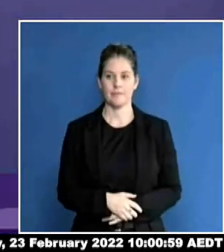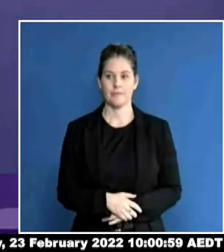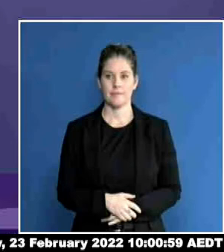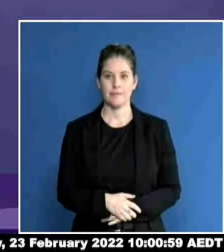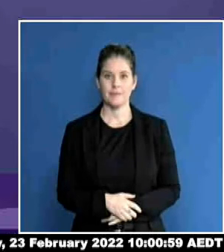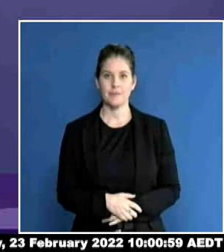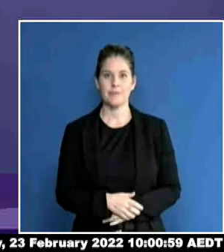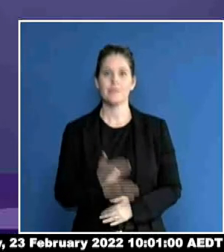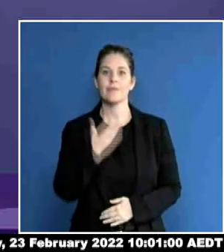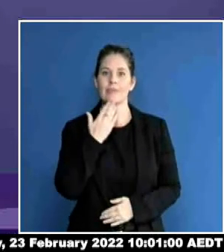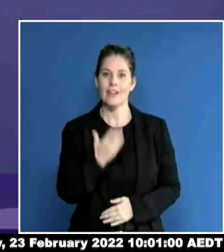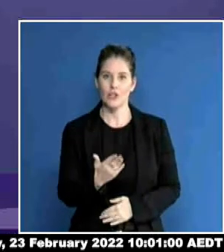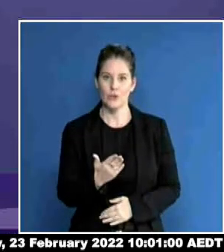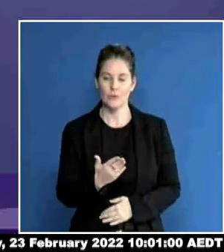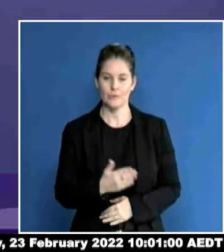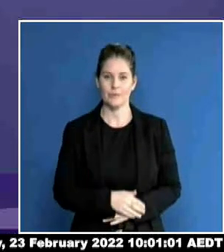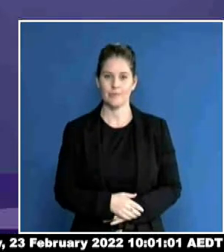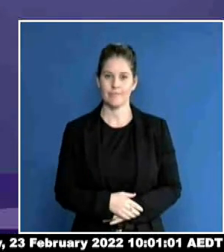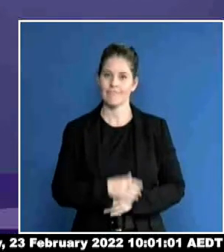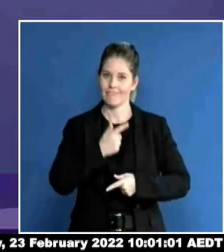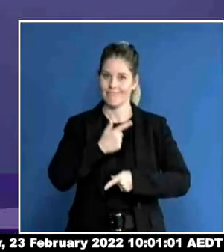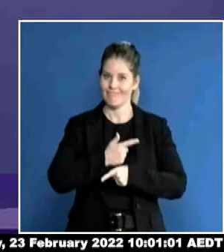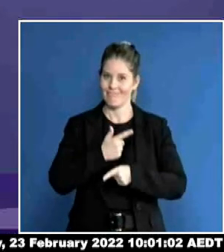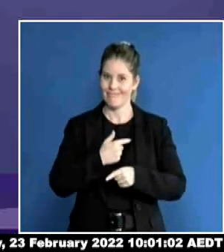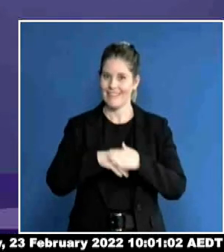Country. COMMISSIONER MASON: Thank you, Chair.